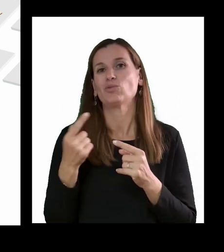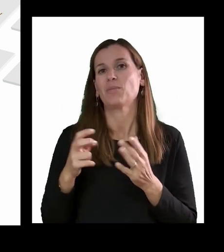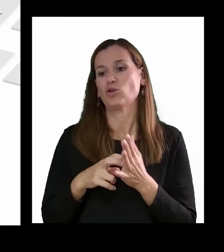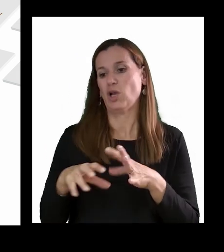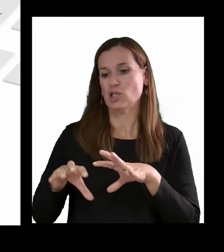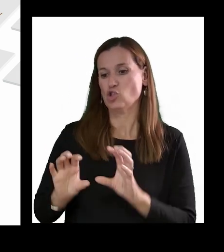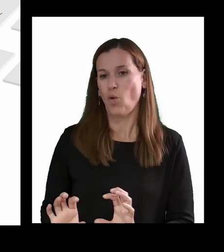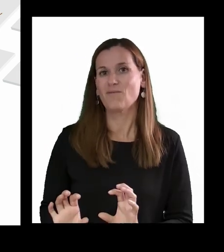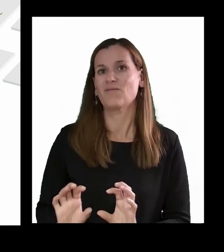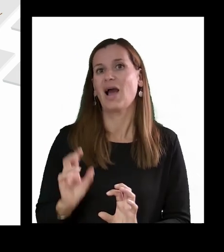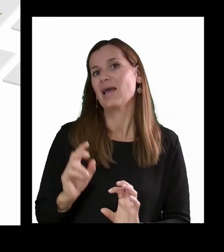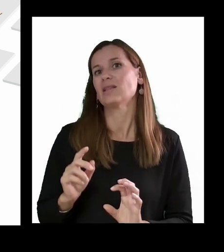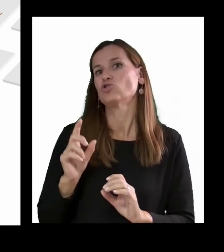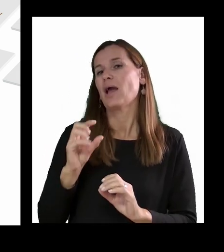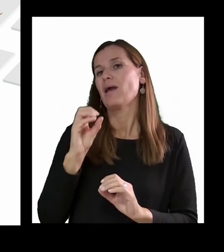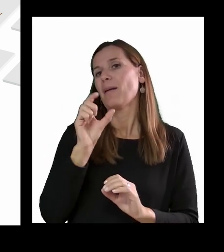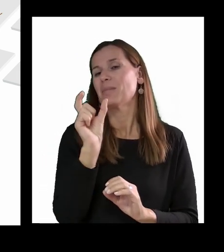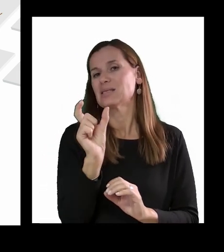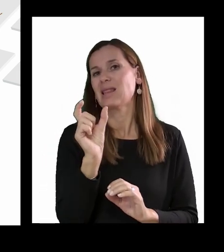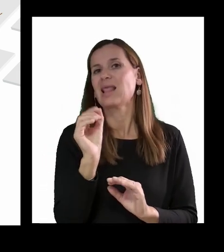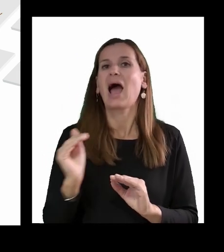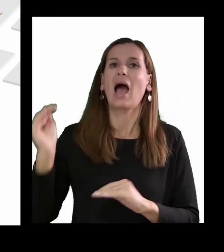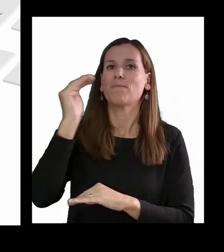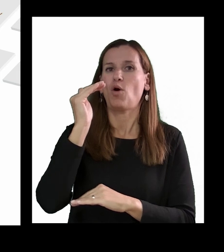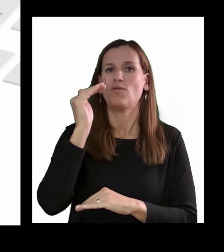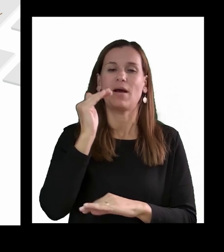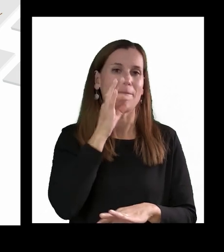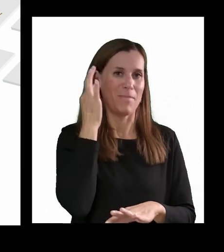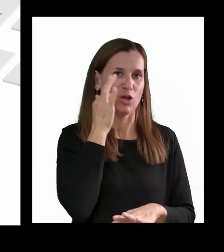concept and you have the complete senses the cat is above the sofa.